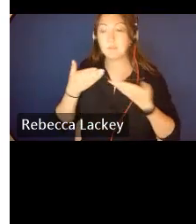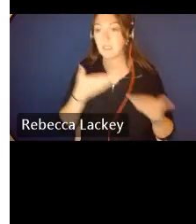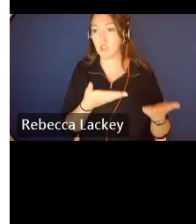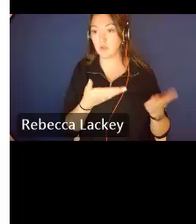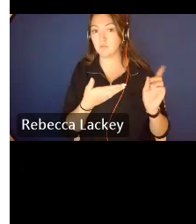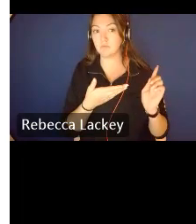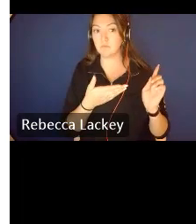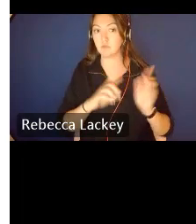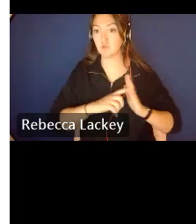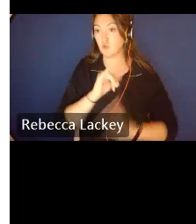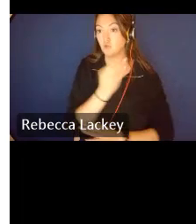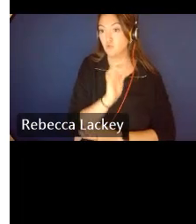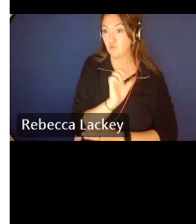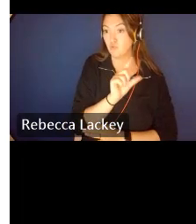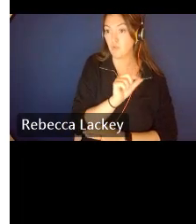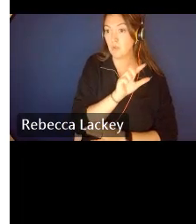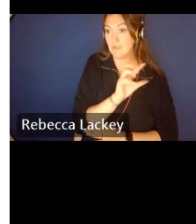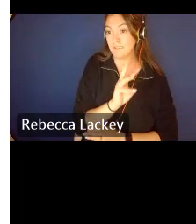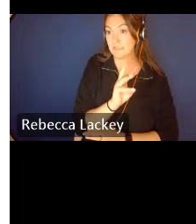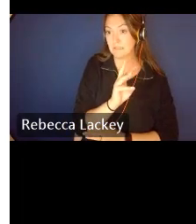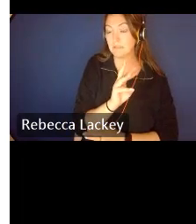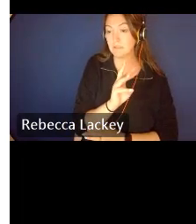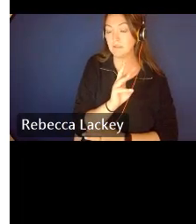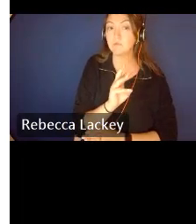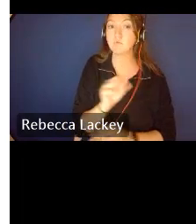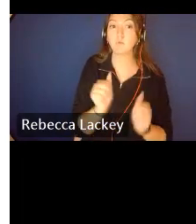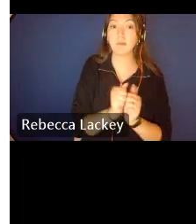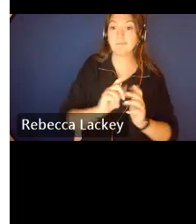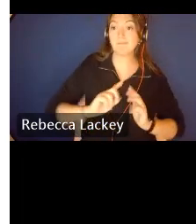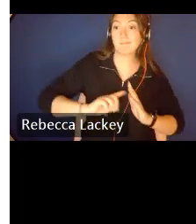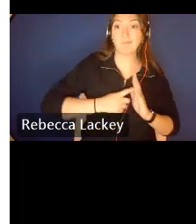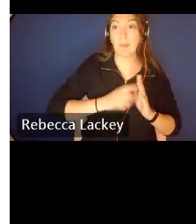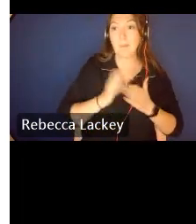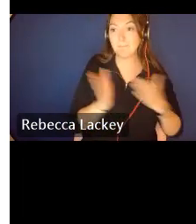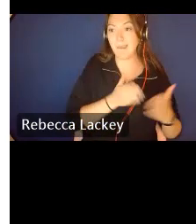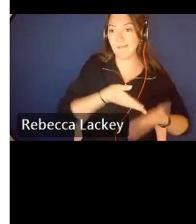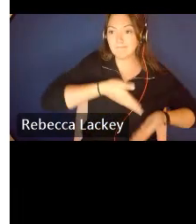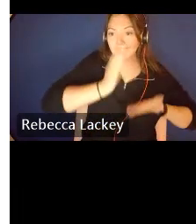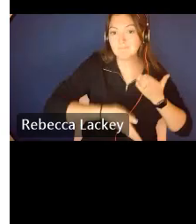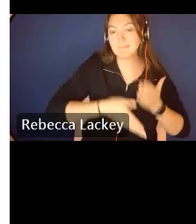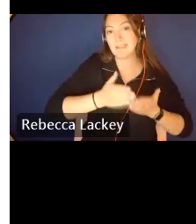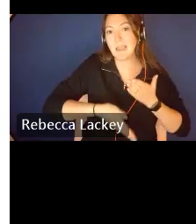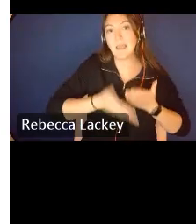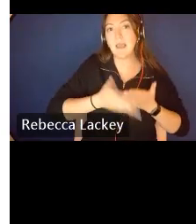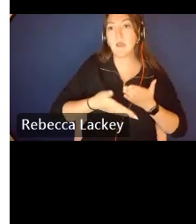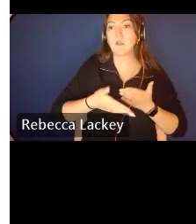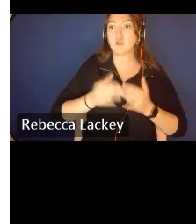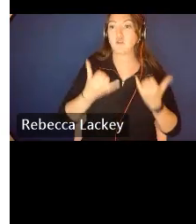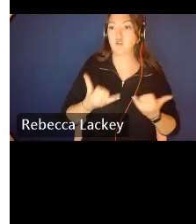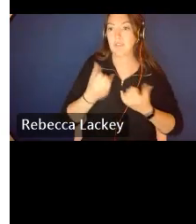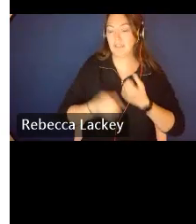starting in June of 2026 with preliminary plans being completed by the end of the current year.